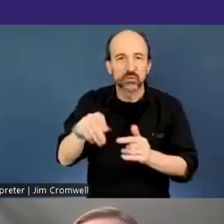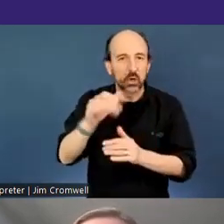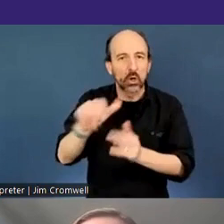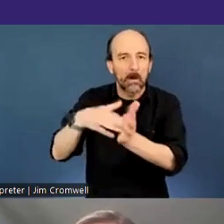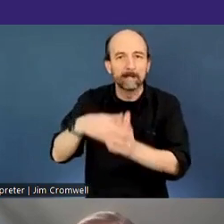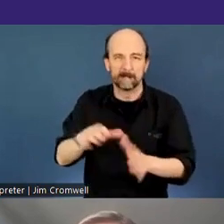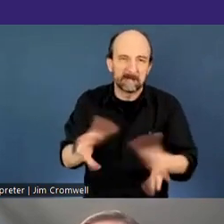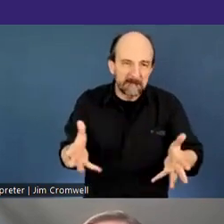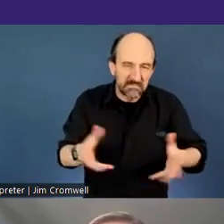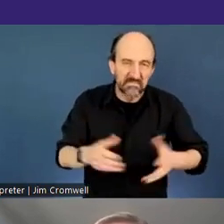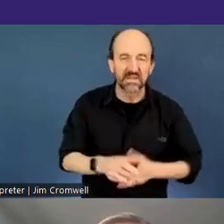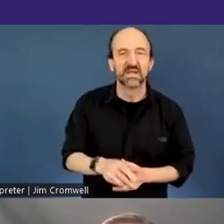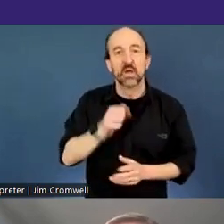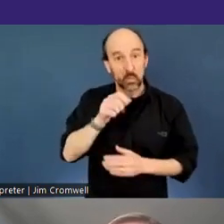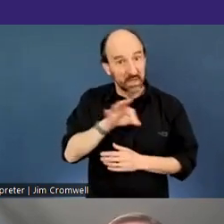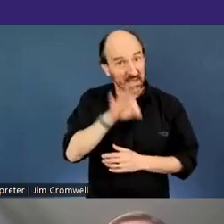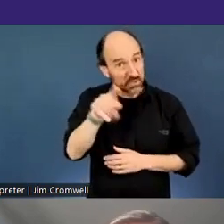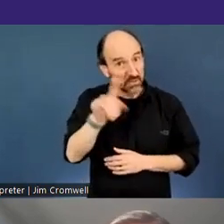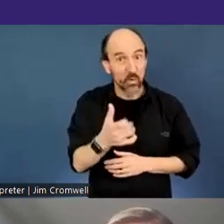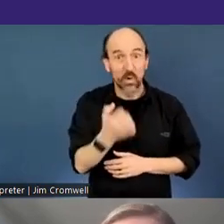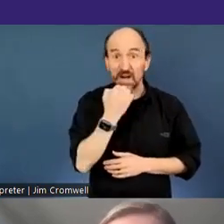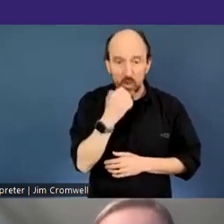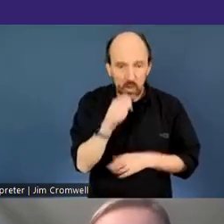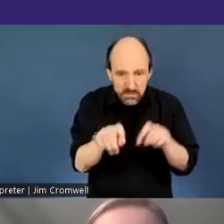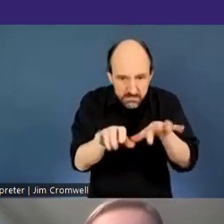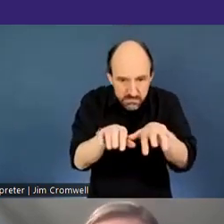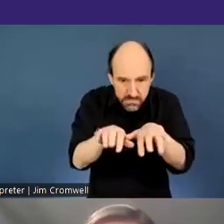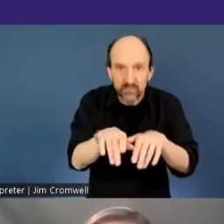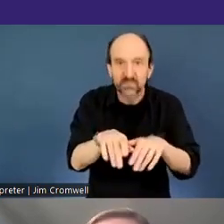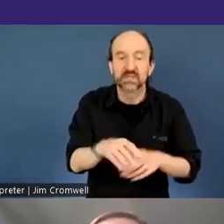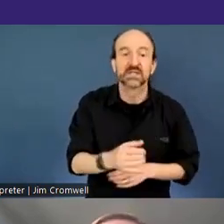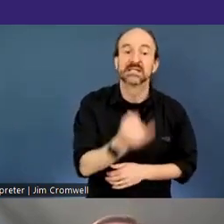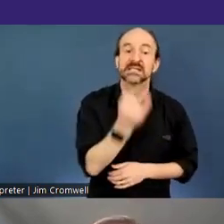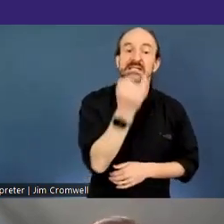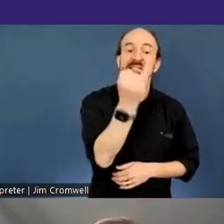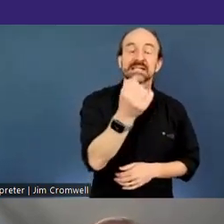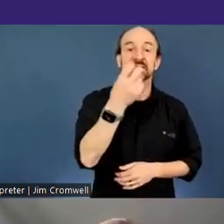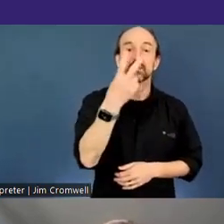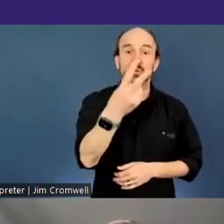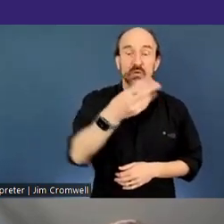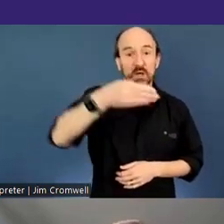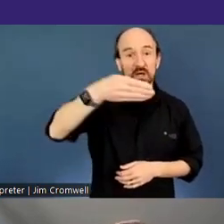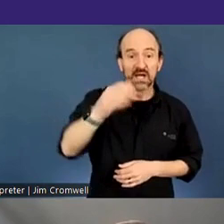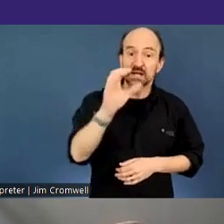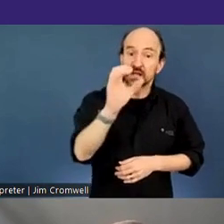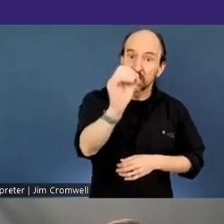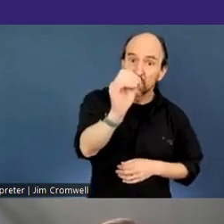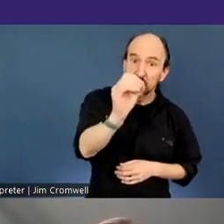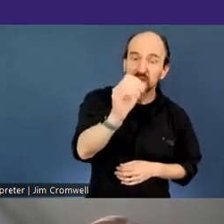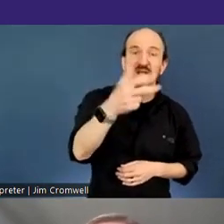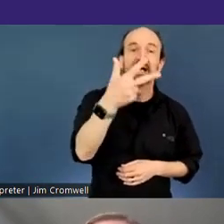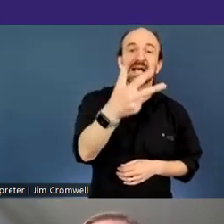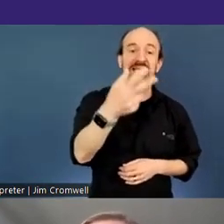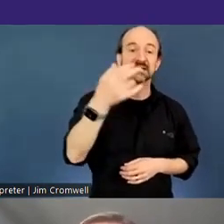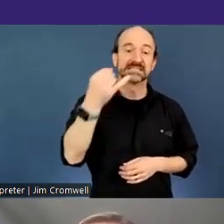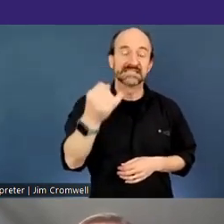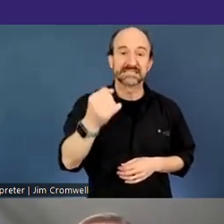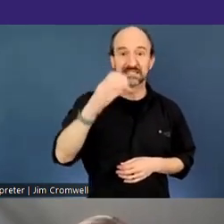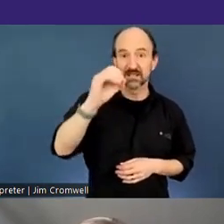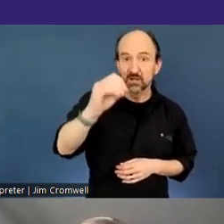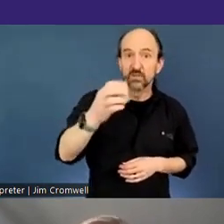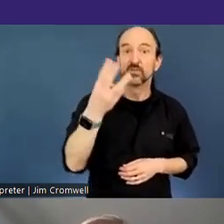for a code: 62908603